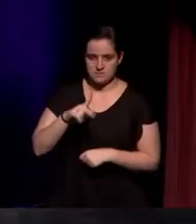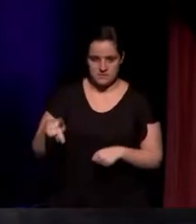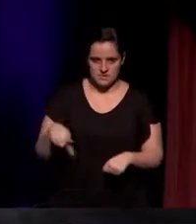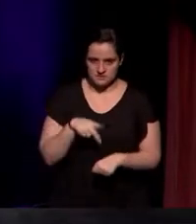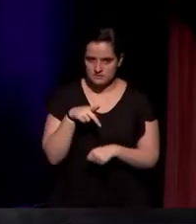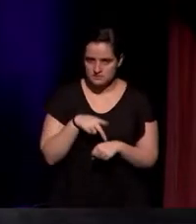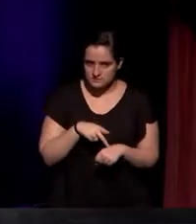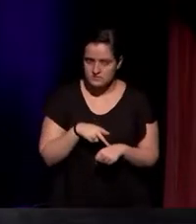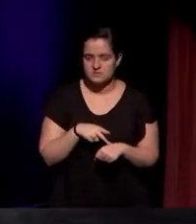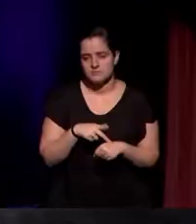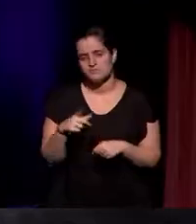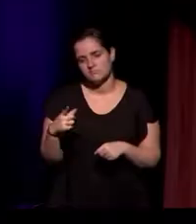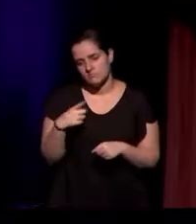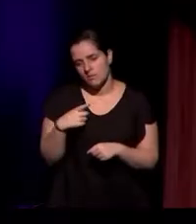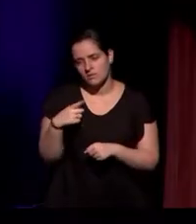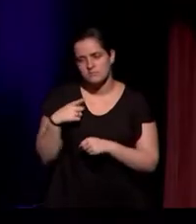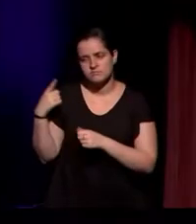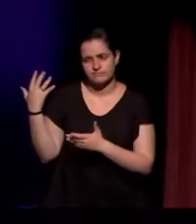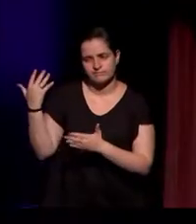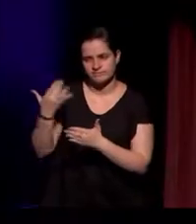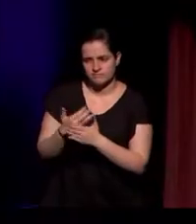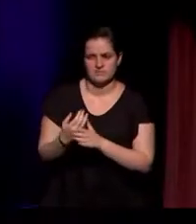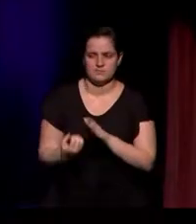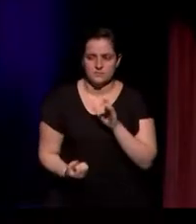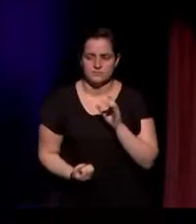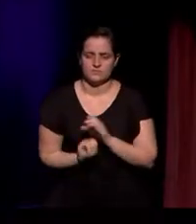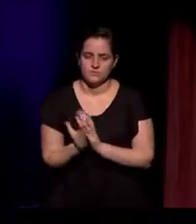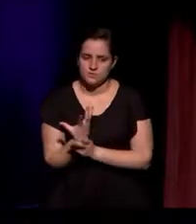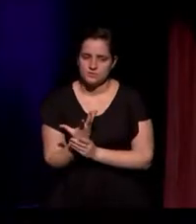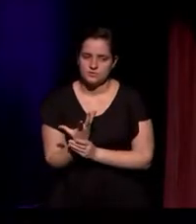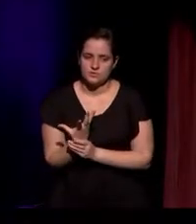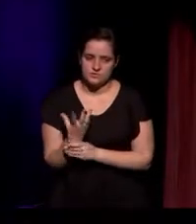which was formed, was formed after